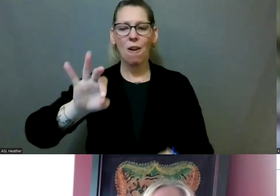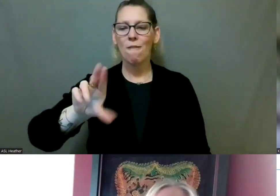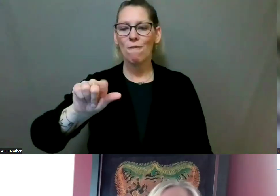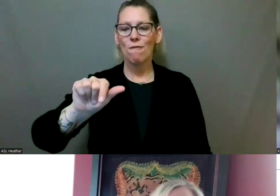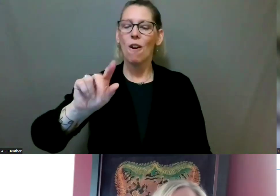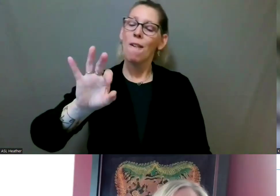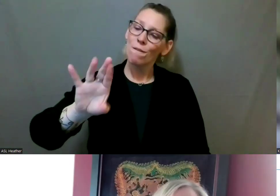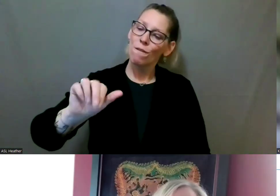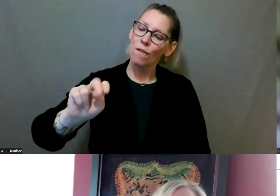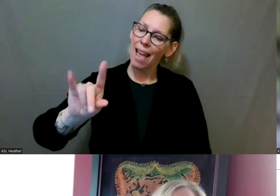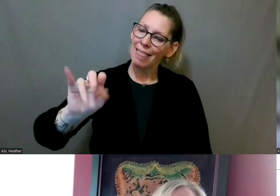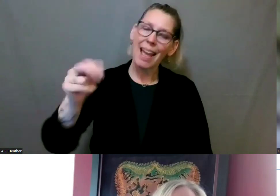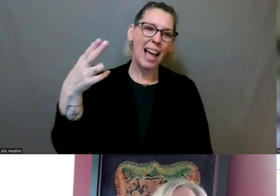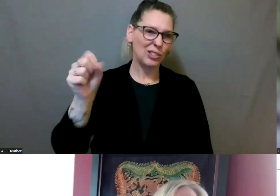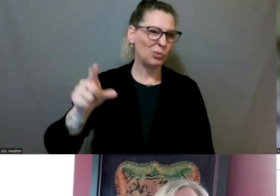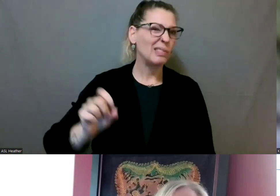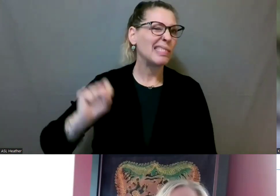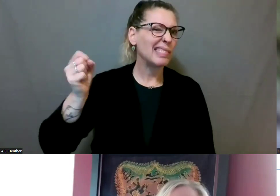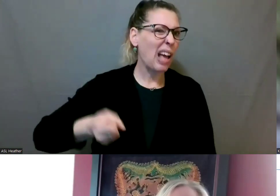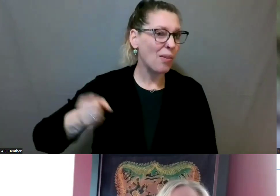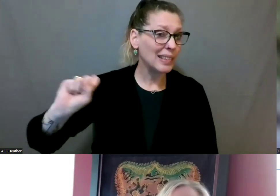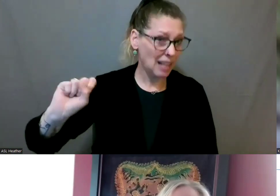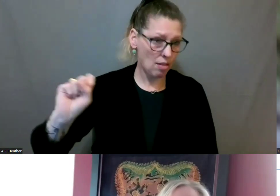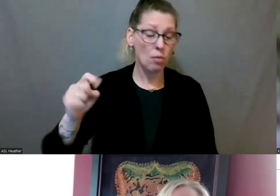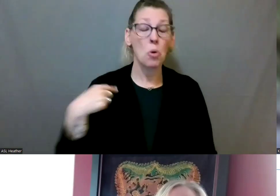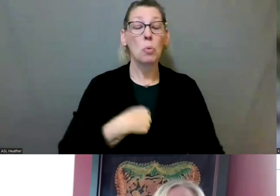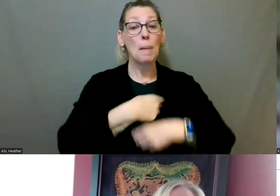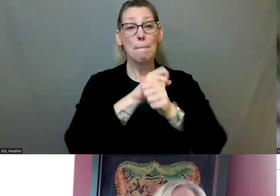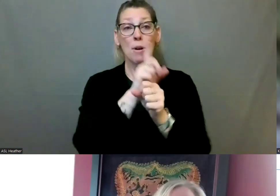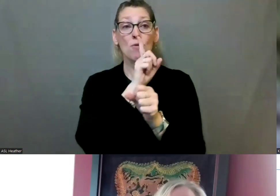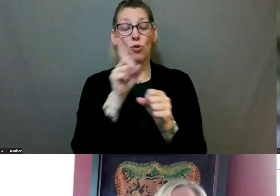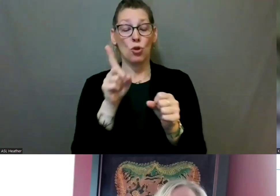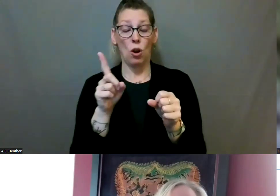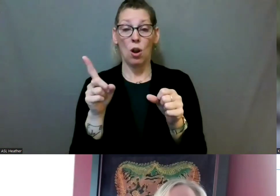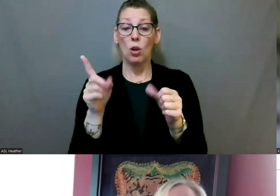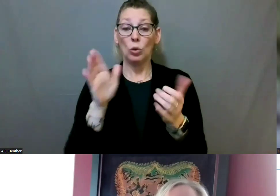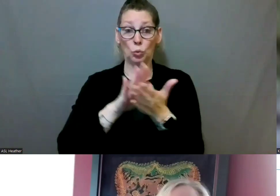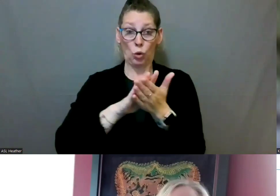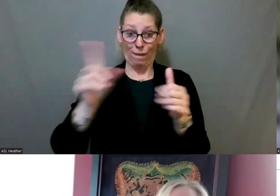a good long time and we made sure that first week of school had room for ninth